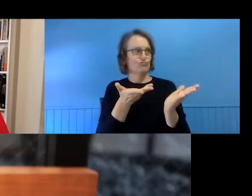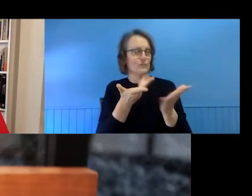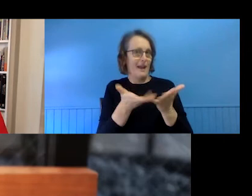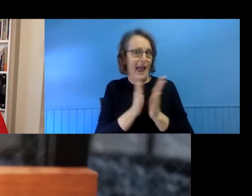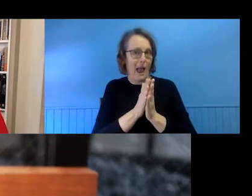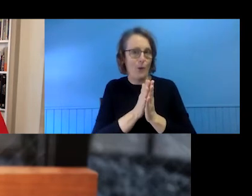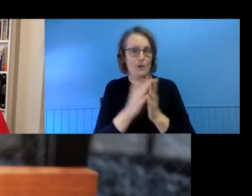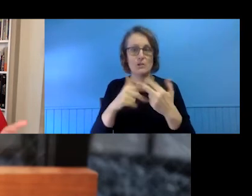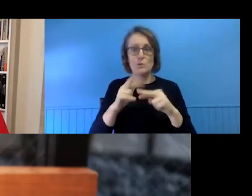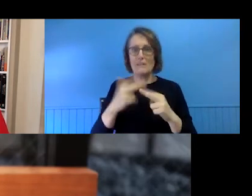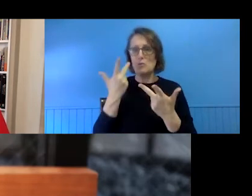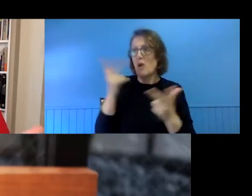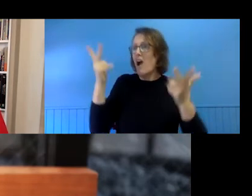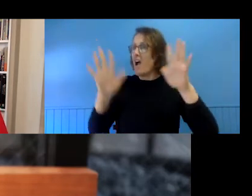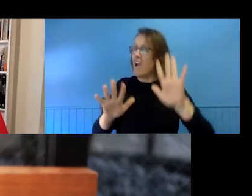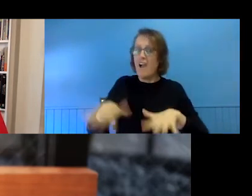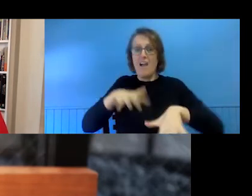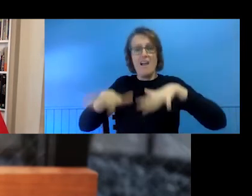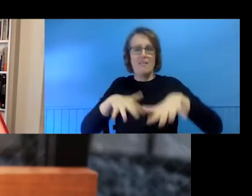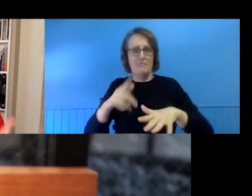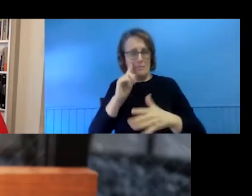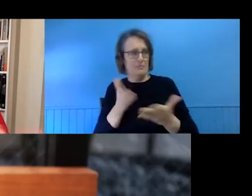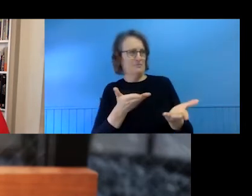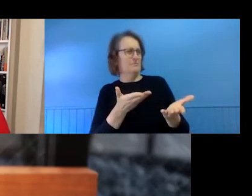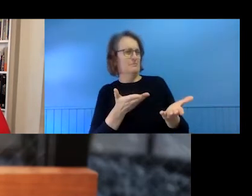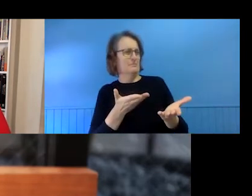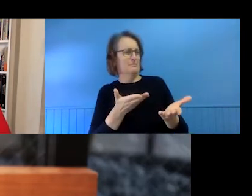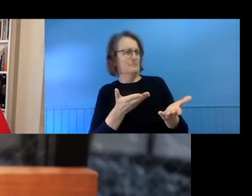desperation is only attractive to people who are attracted to